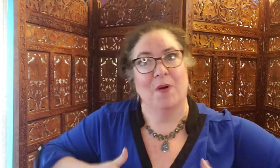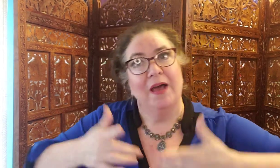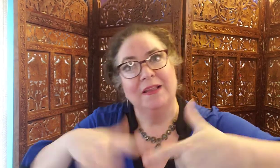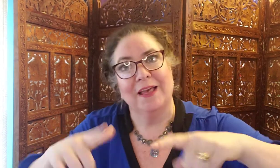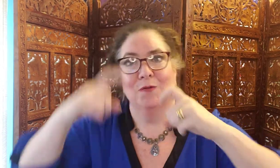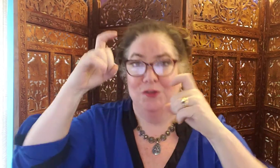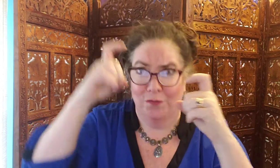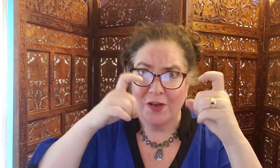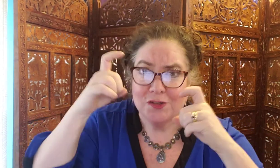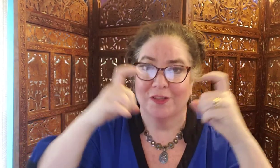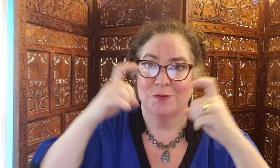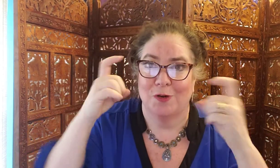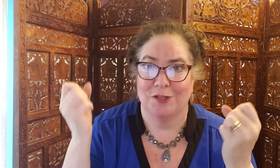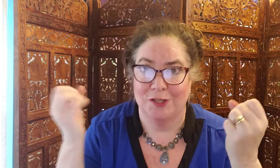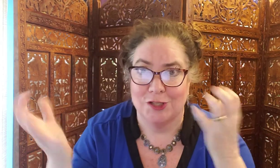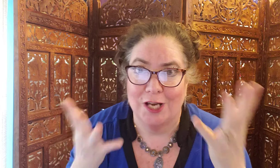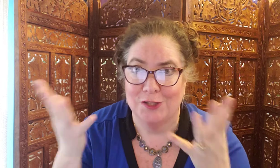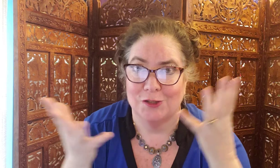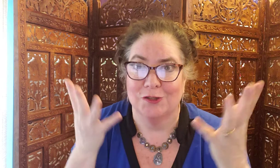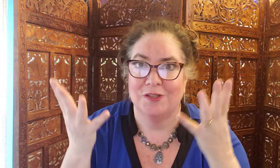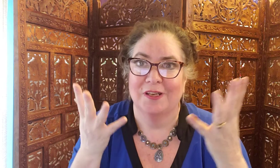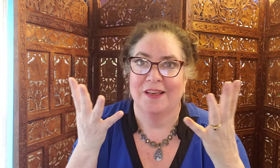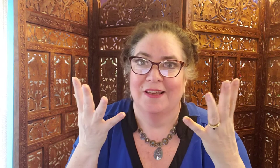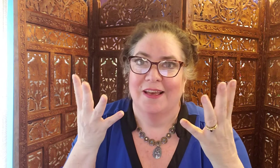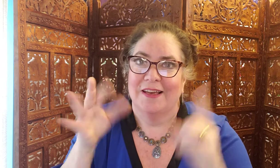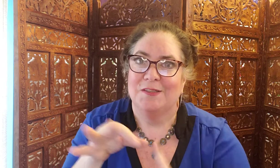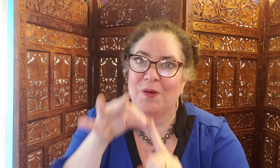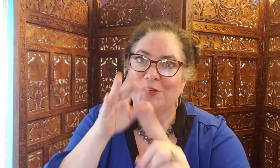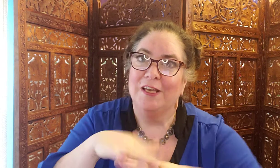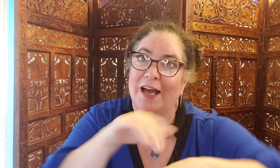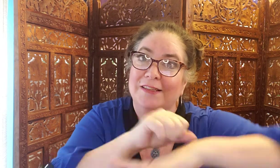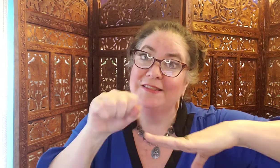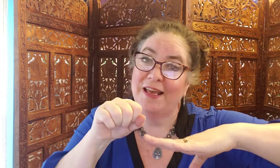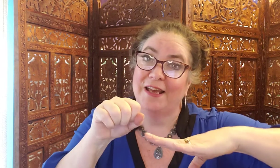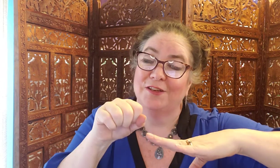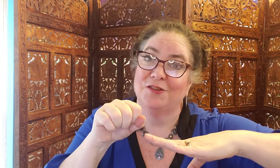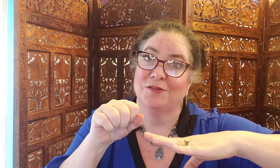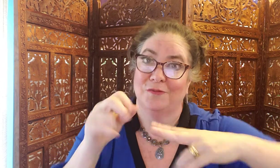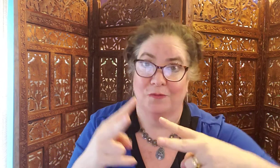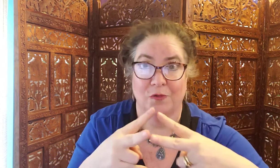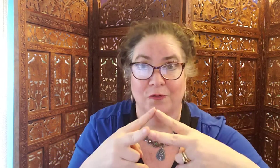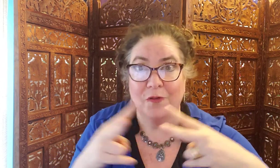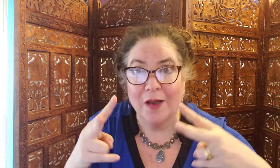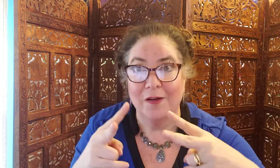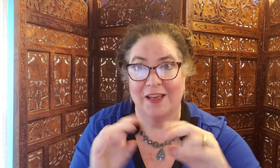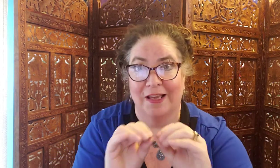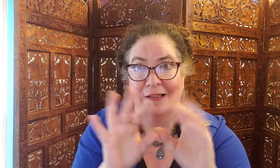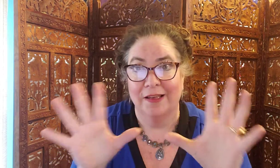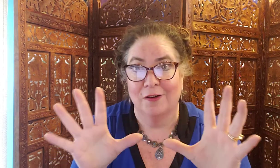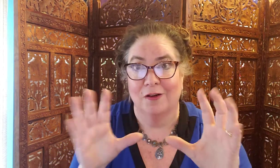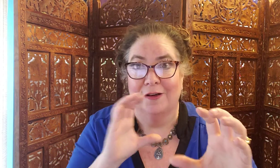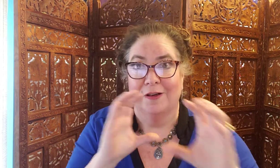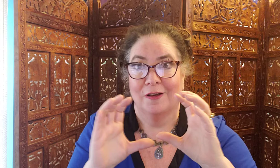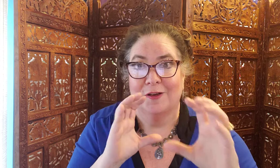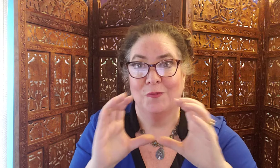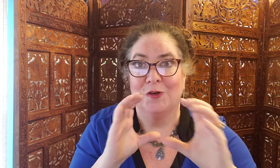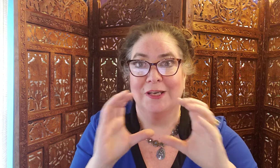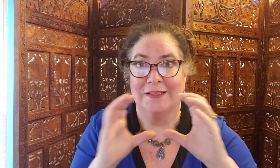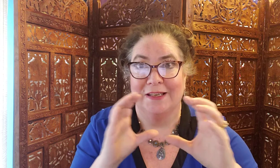body language, facial expression, gestures, especially on stage were very clear communicative